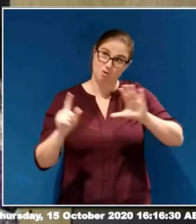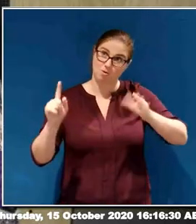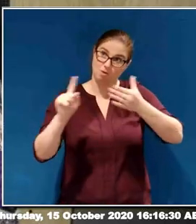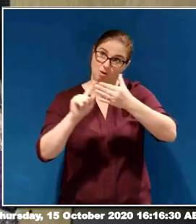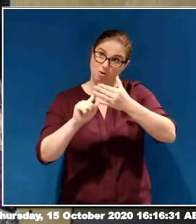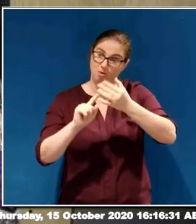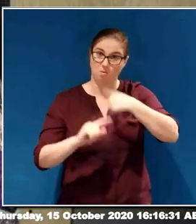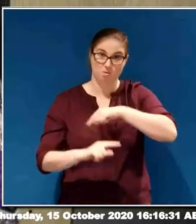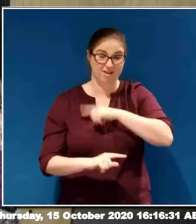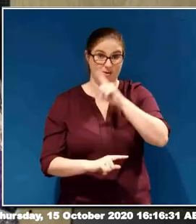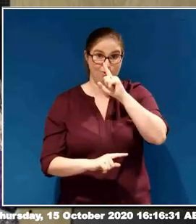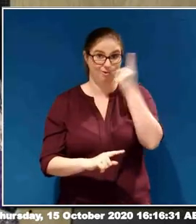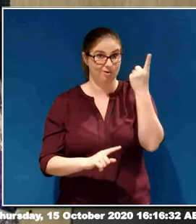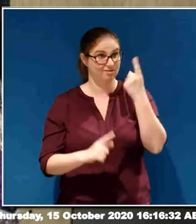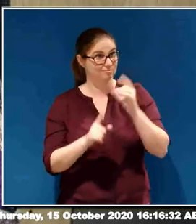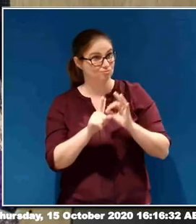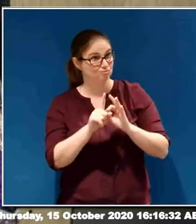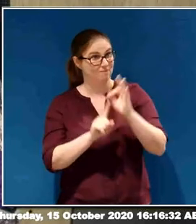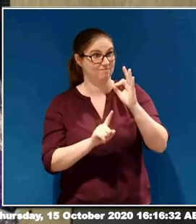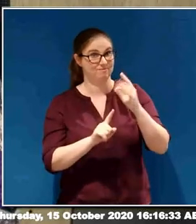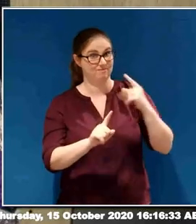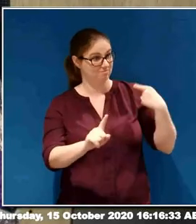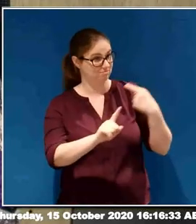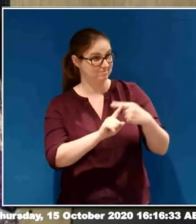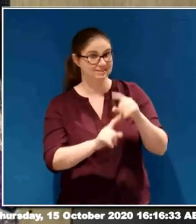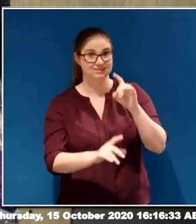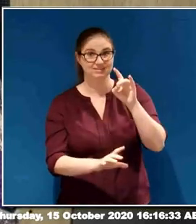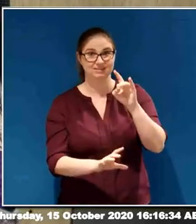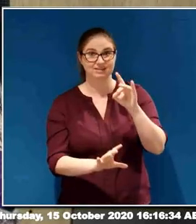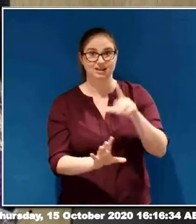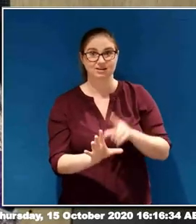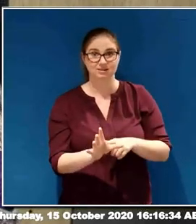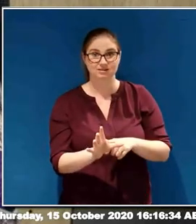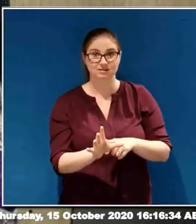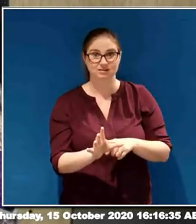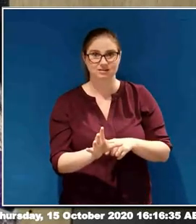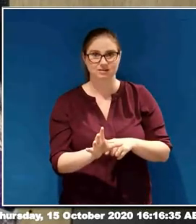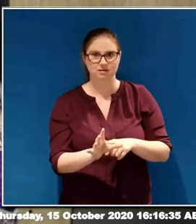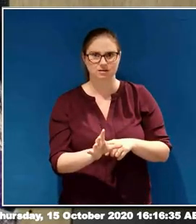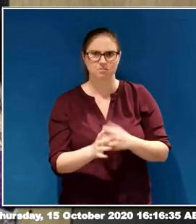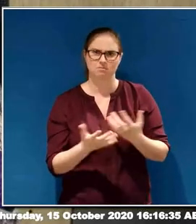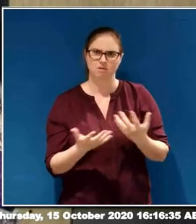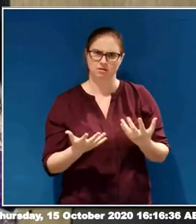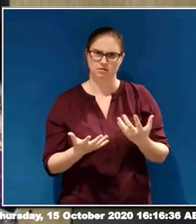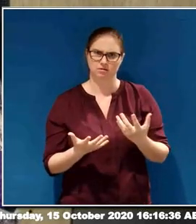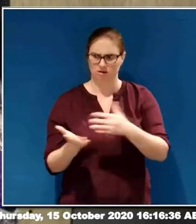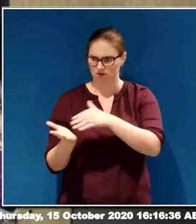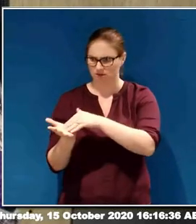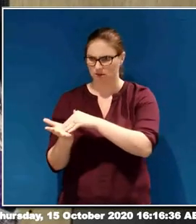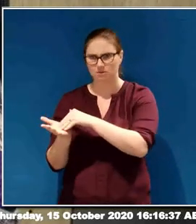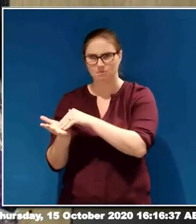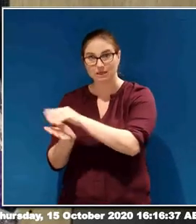Meanwhile, suspension and exclusion is not mentioned at all in the report